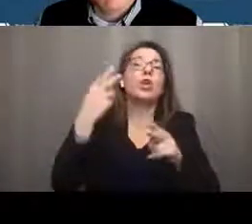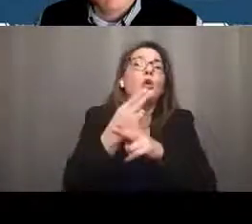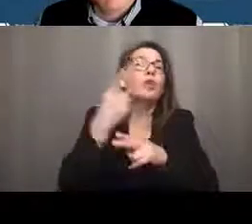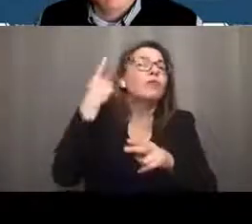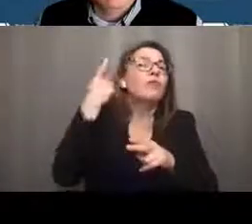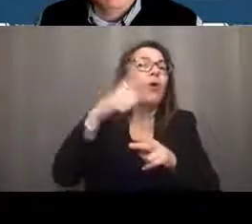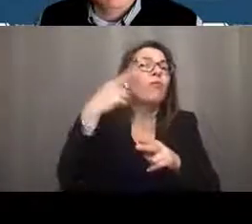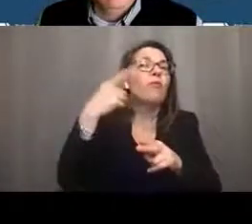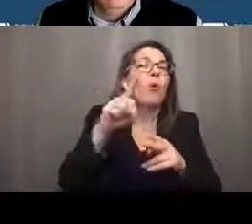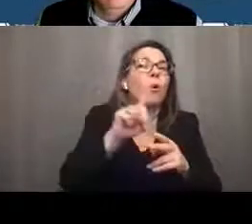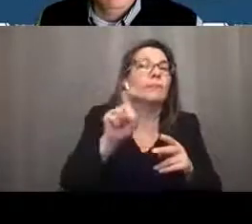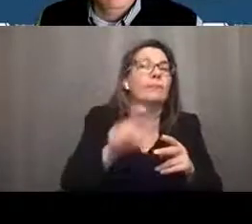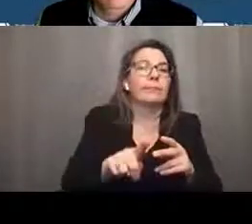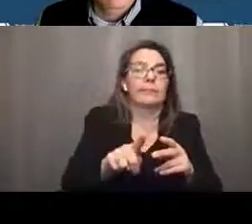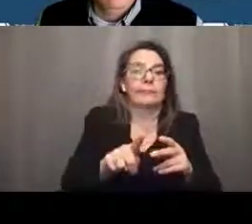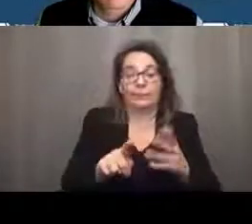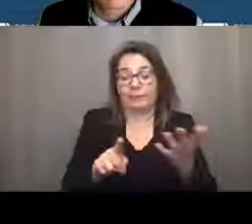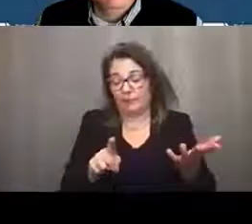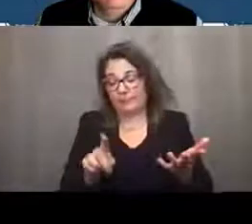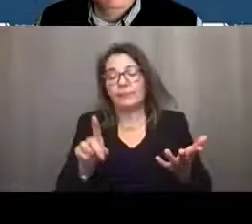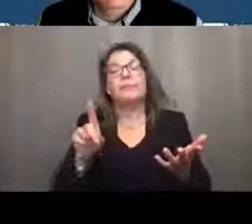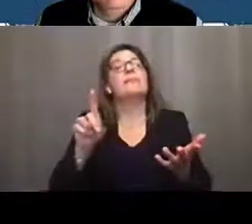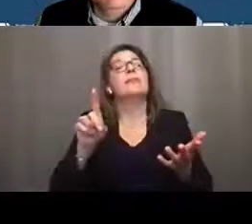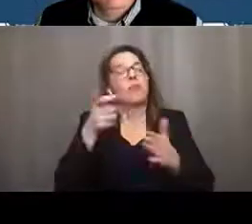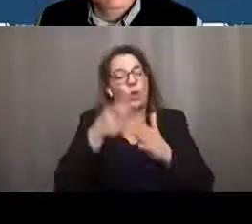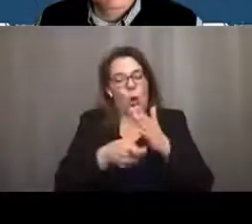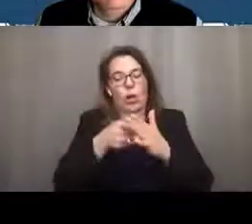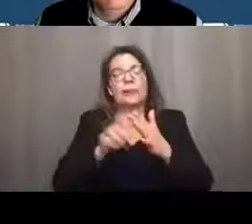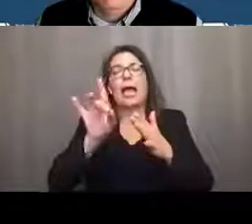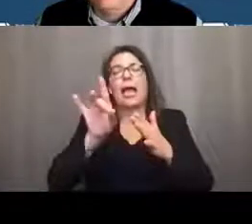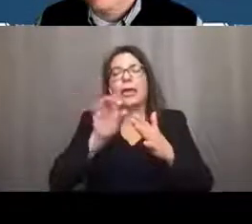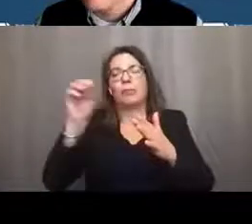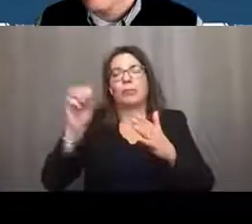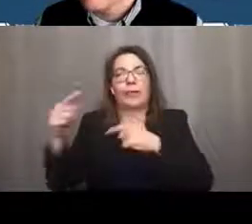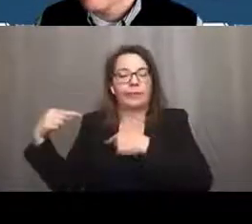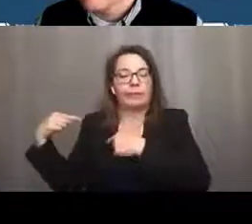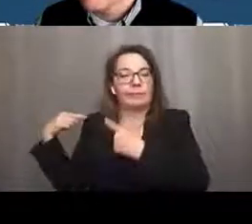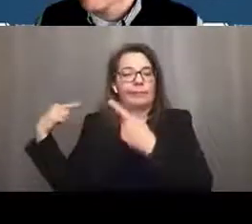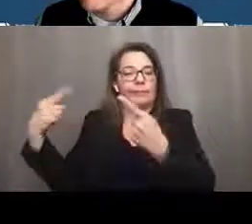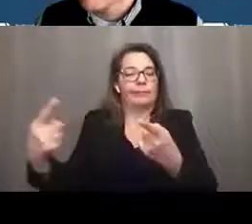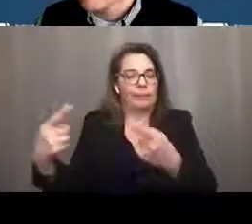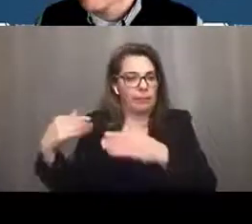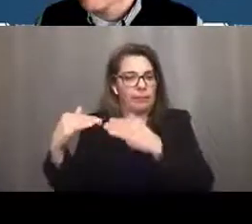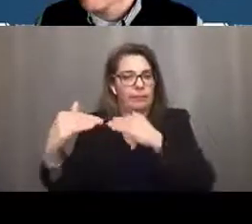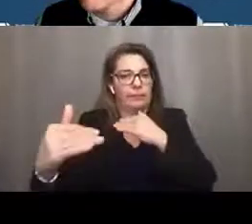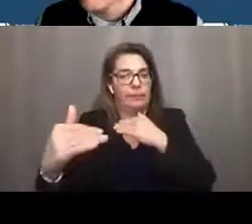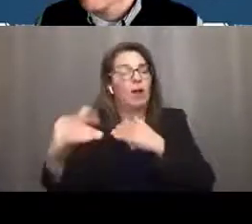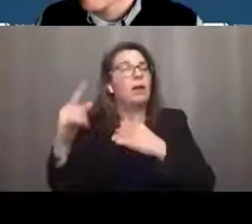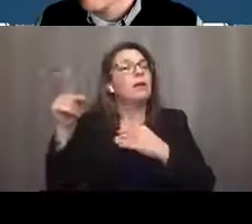So the cost have been 8 percent for a long time, it's specifically 8 percent for foreign grantees